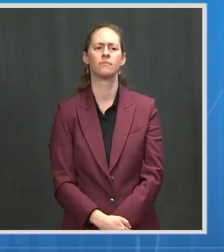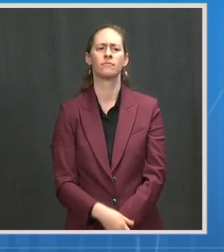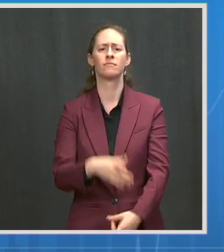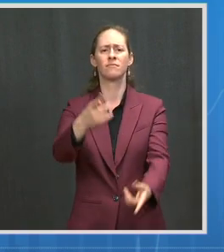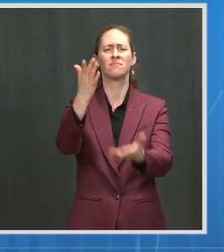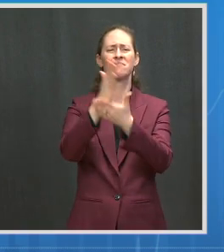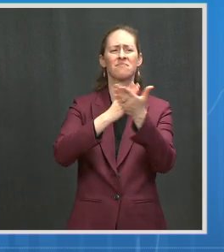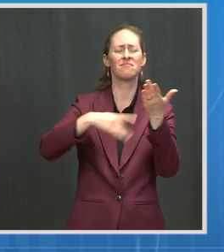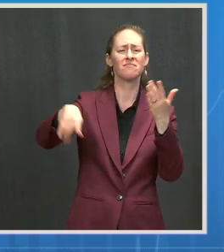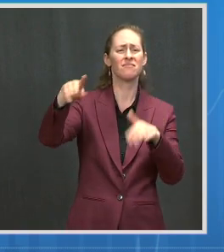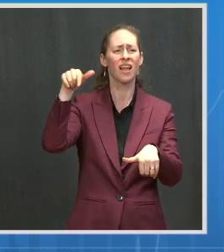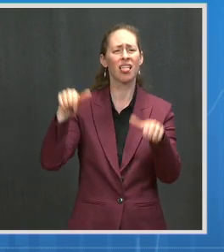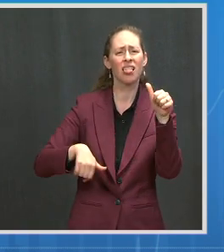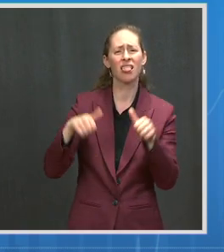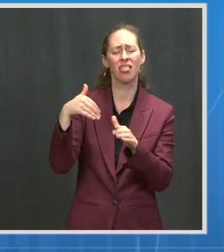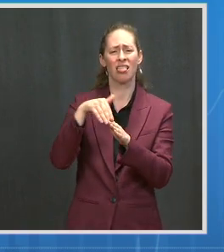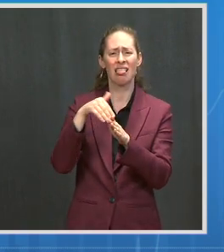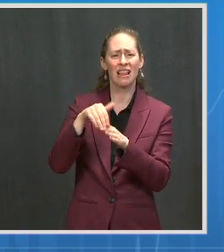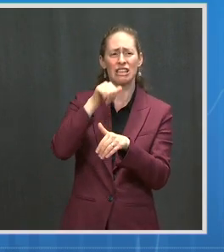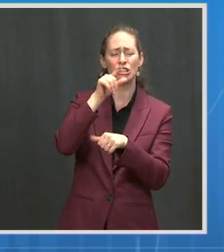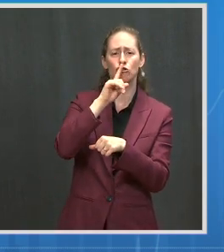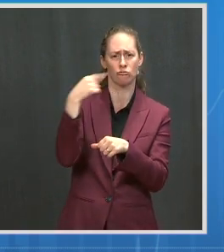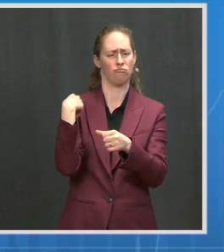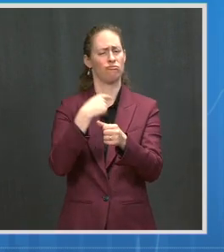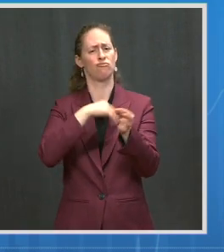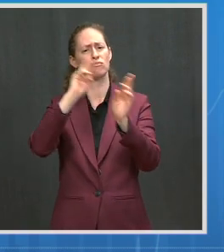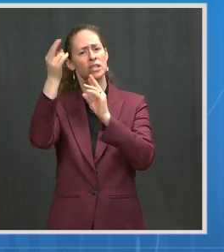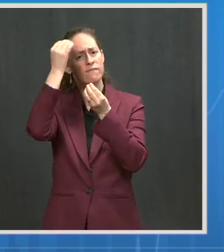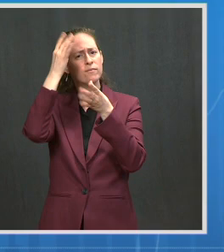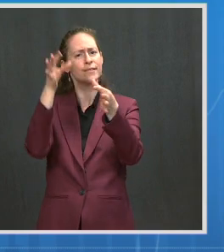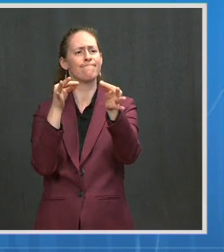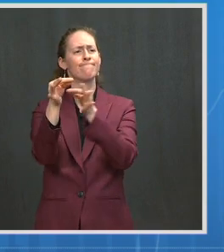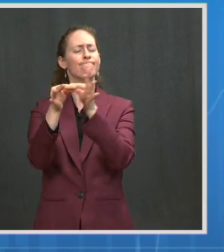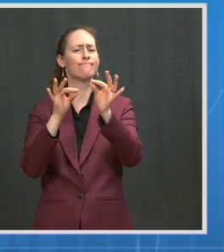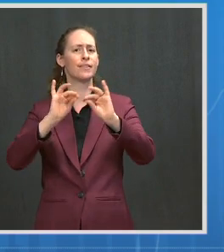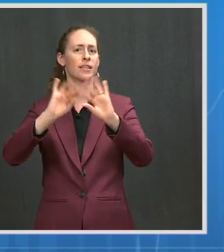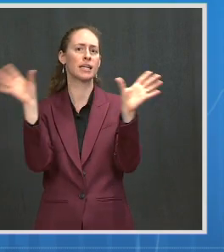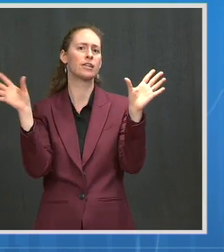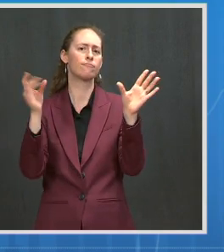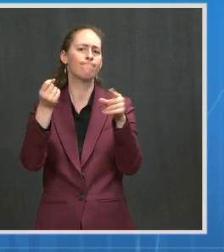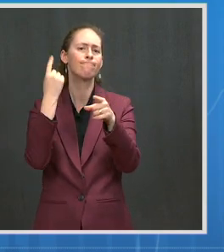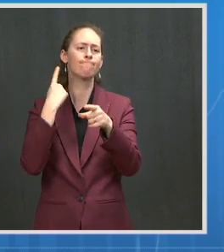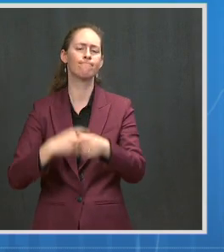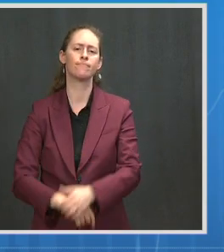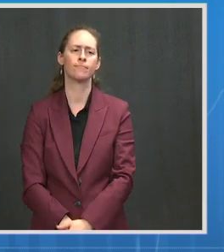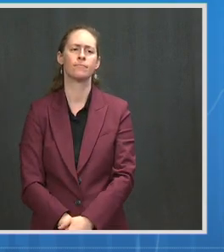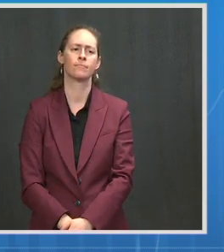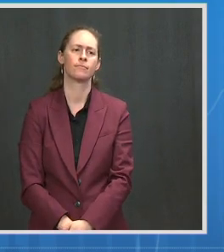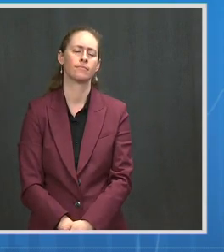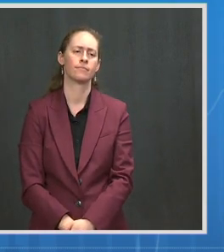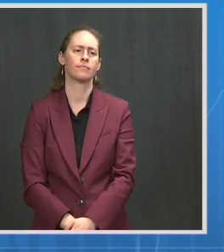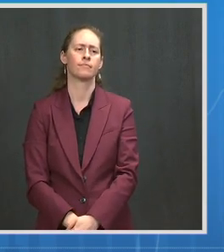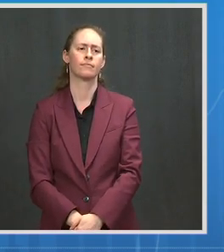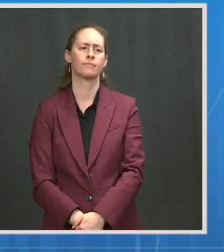We also need to acknowledge that many people of color only recently became eligible because, in our country, people of color skew younger